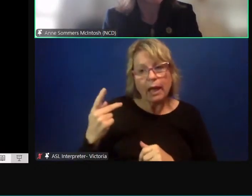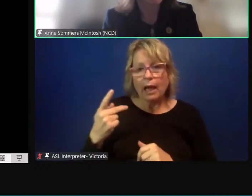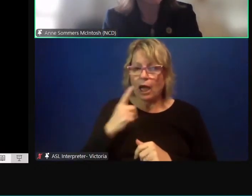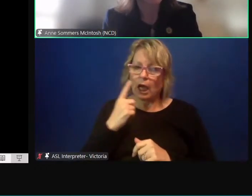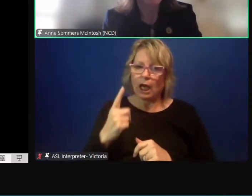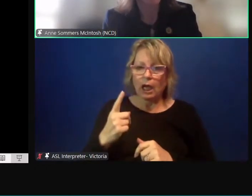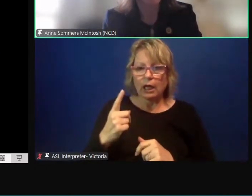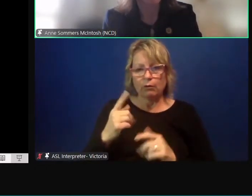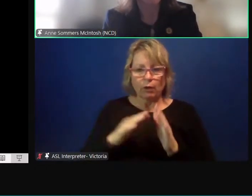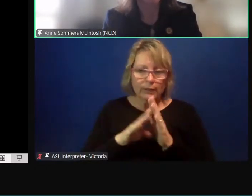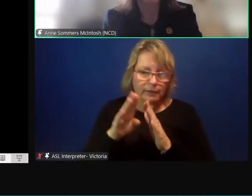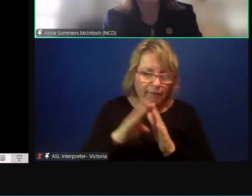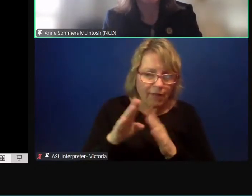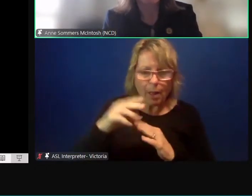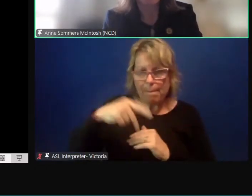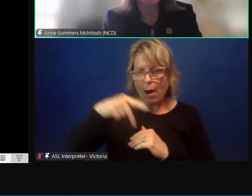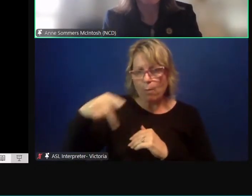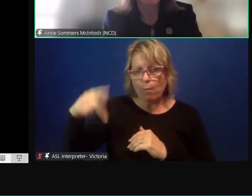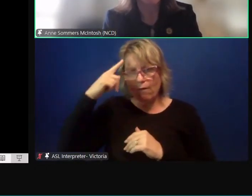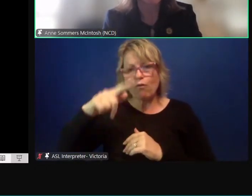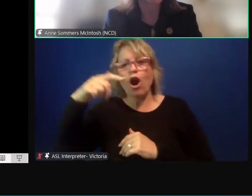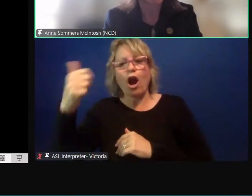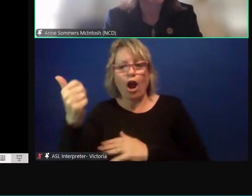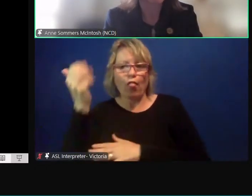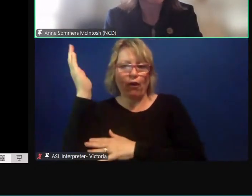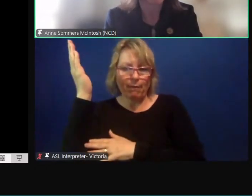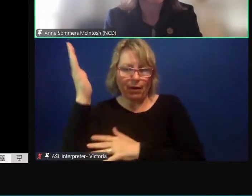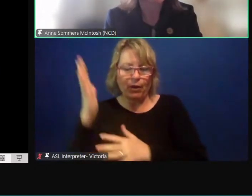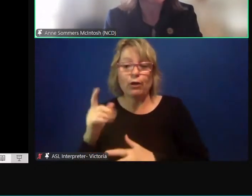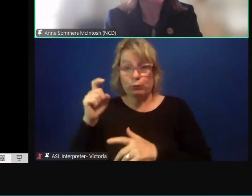developing a PowerPoint for another speaking event which we were to be co-presenters